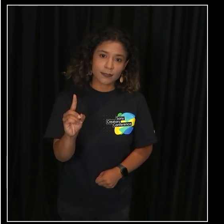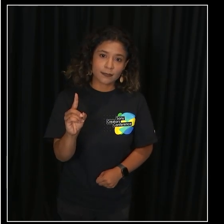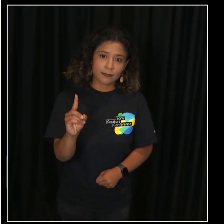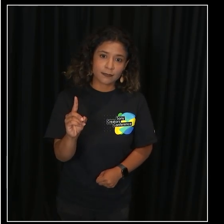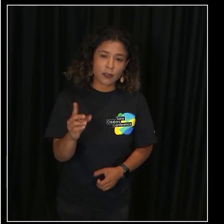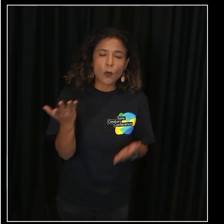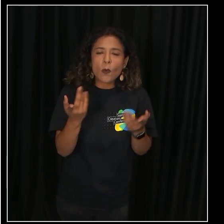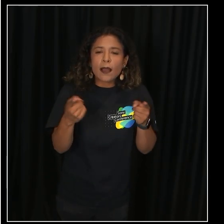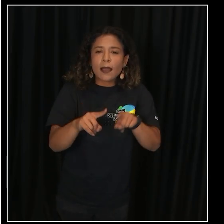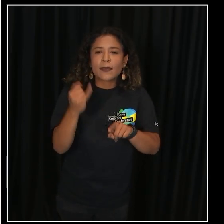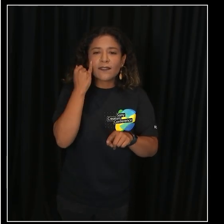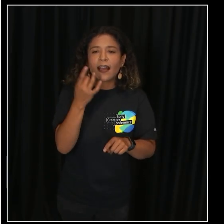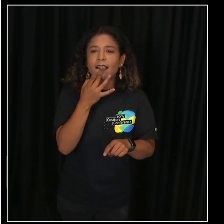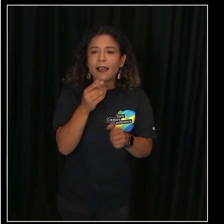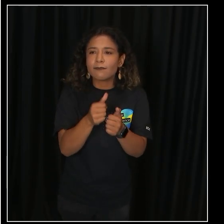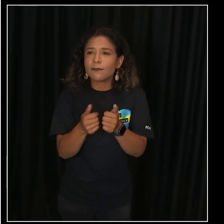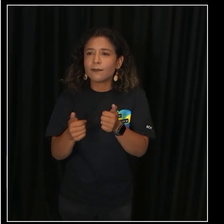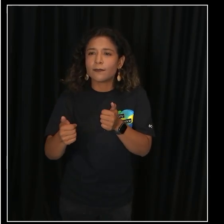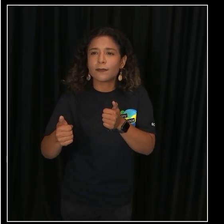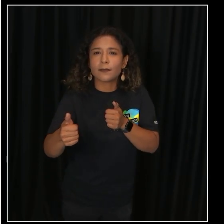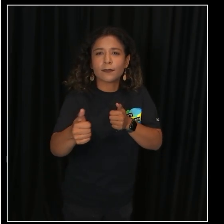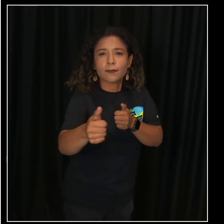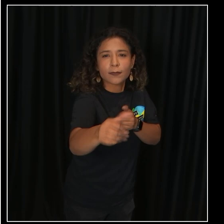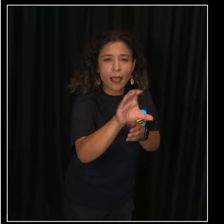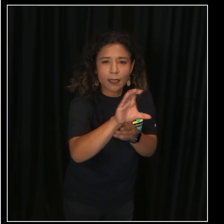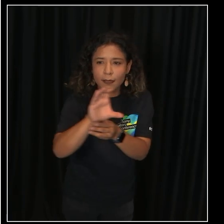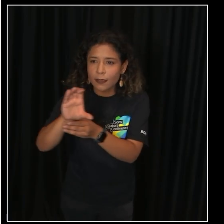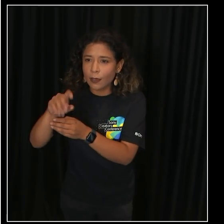This is where the interesting observation number three comes out.